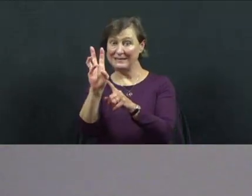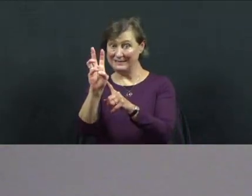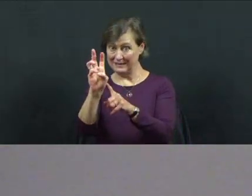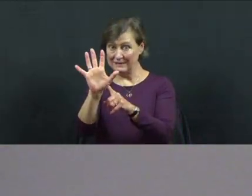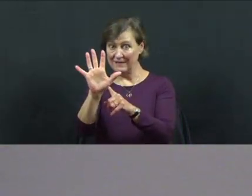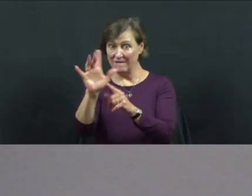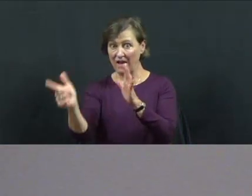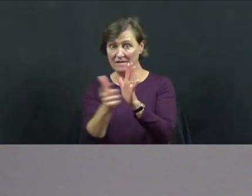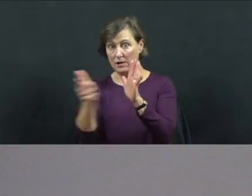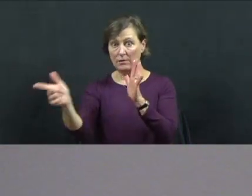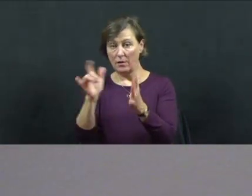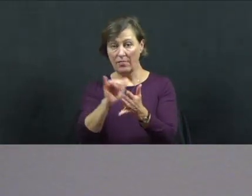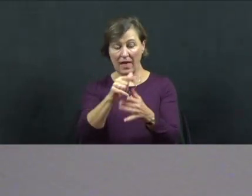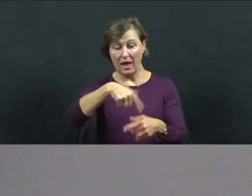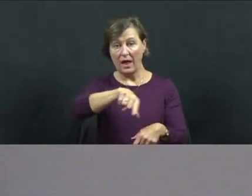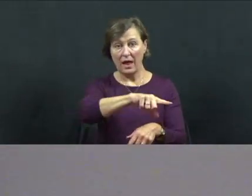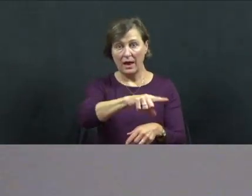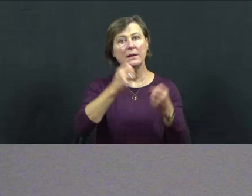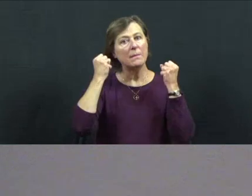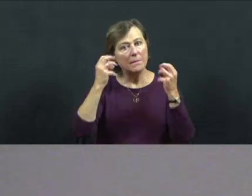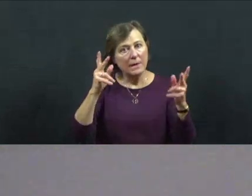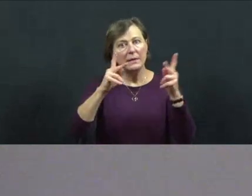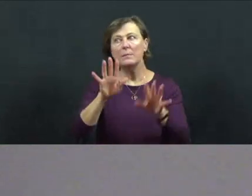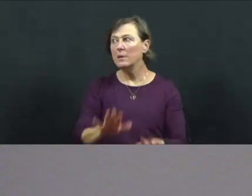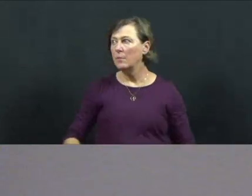many people throughout our country, as we well know